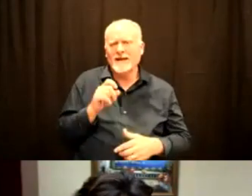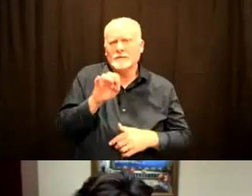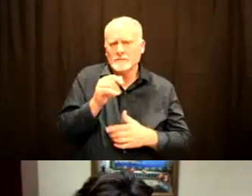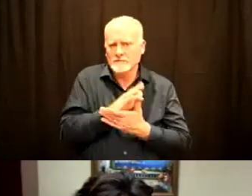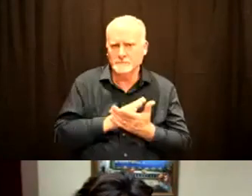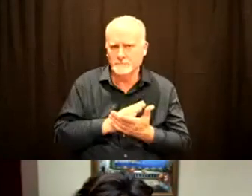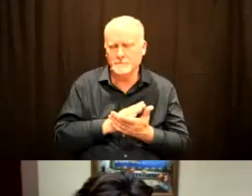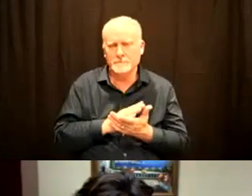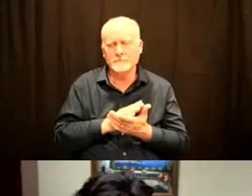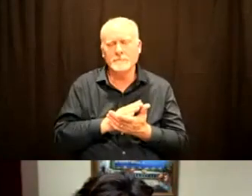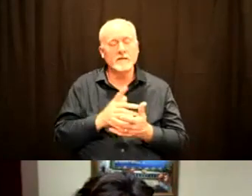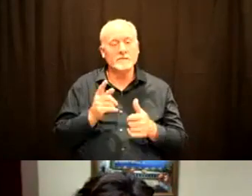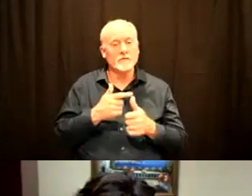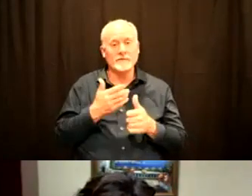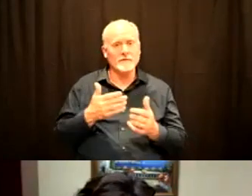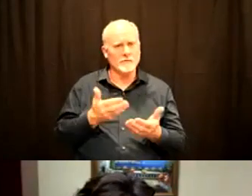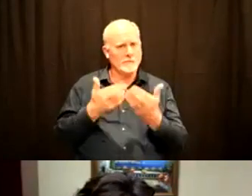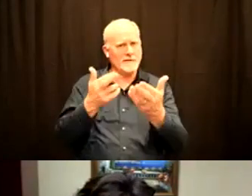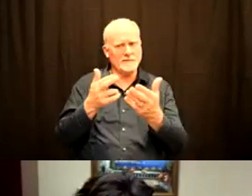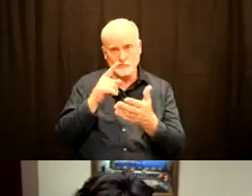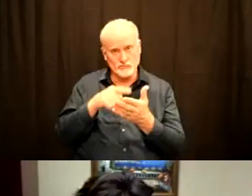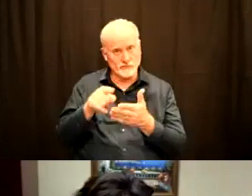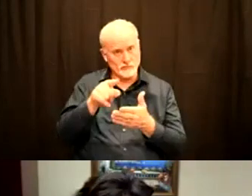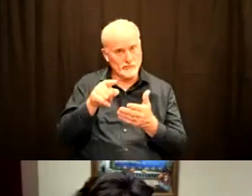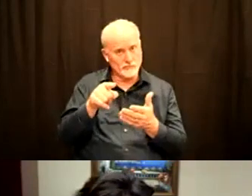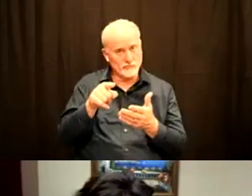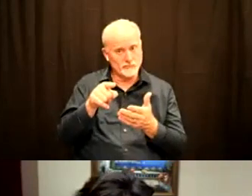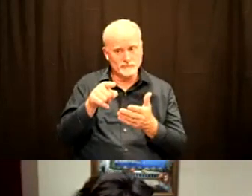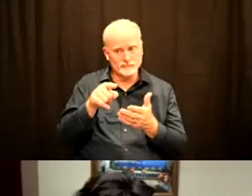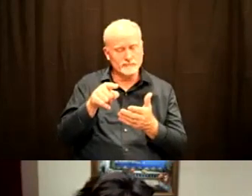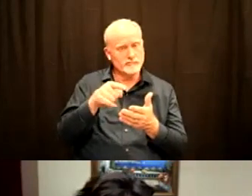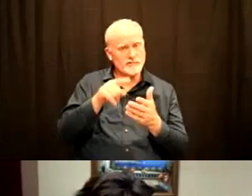thing i would recommend that you do is to check whether or not your dean's office has any extras